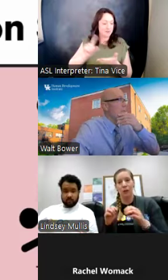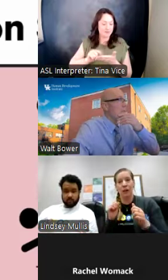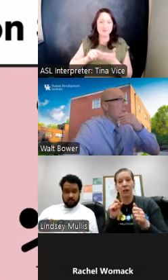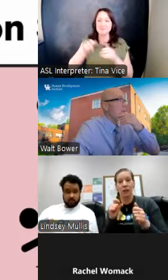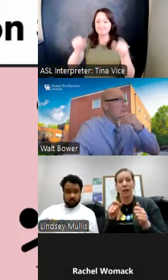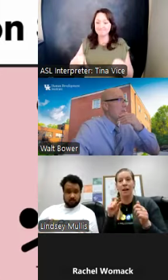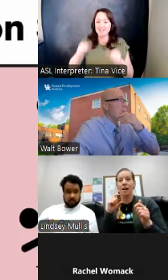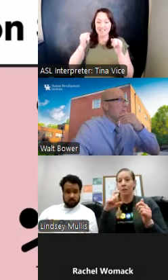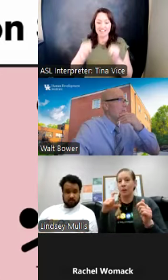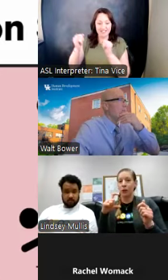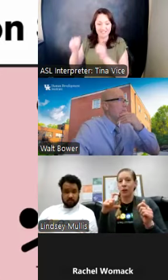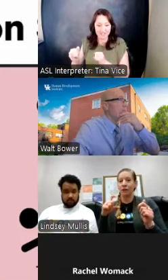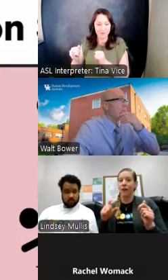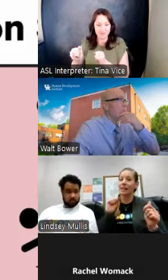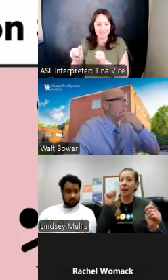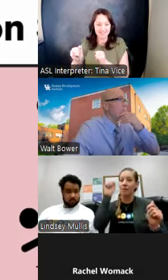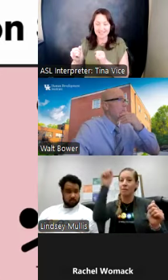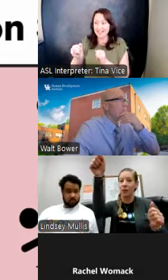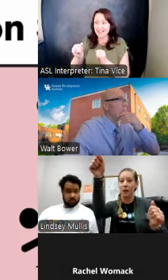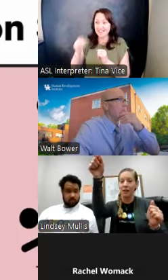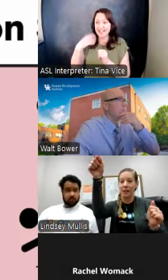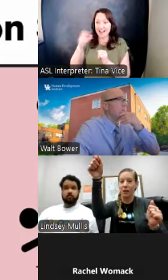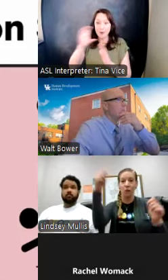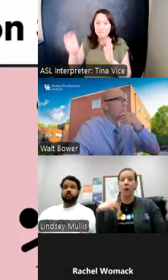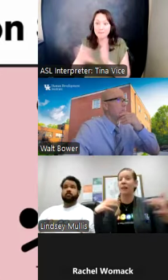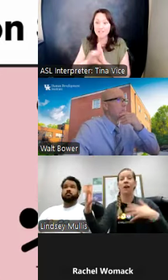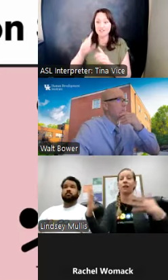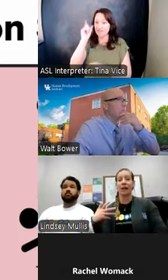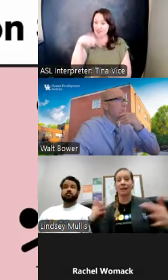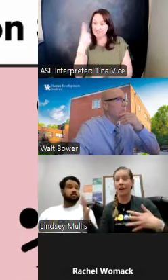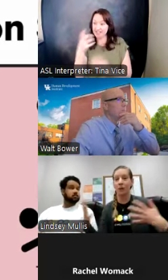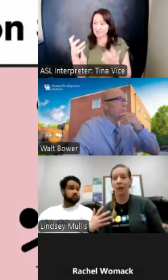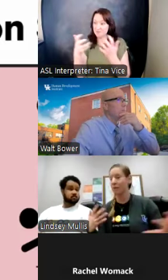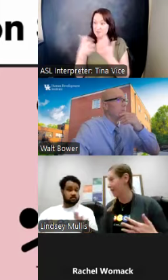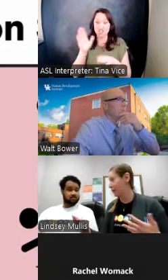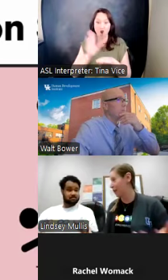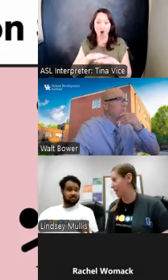and so they could take the picture of their face and put it on the scale to where they felt like they were exerting